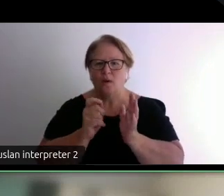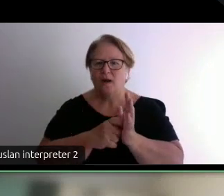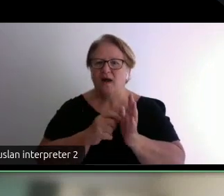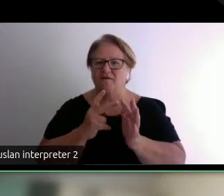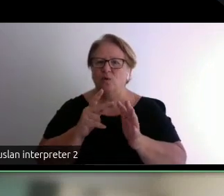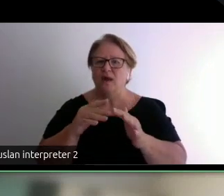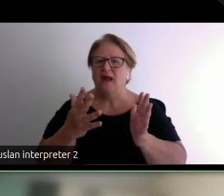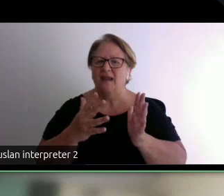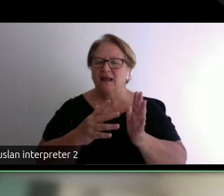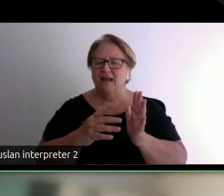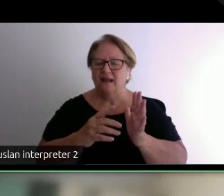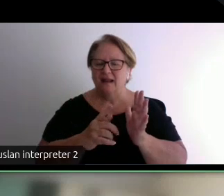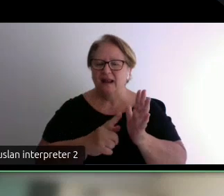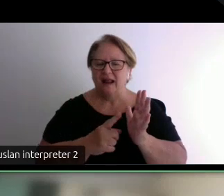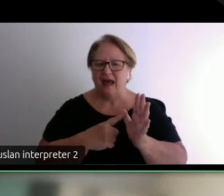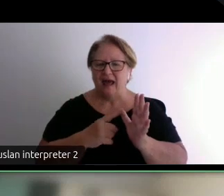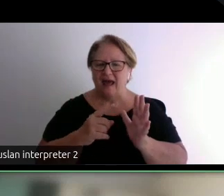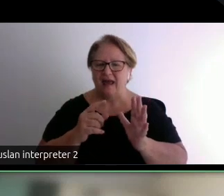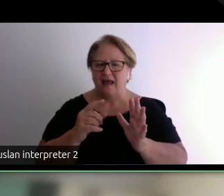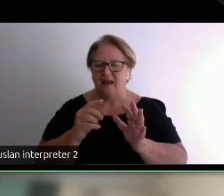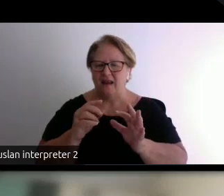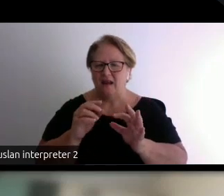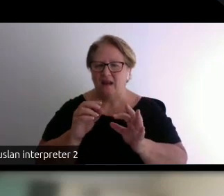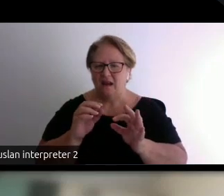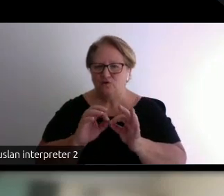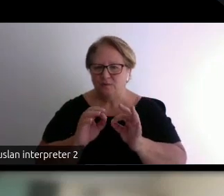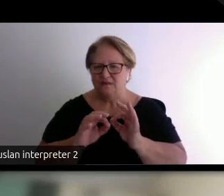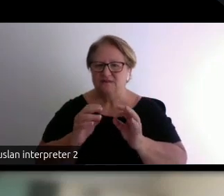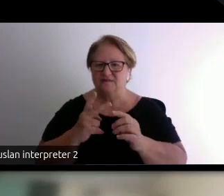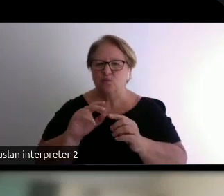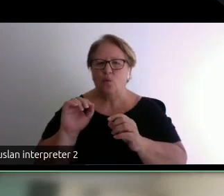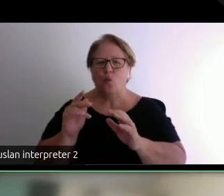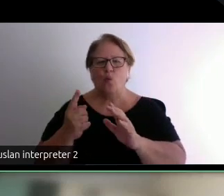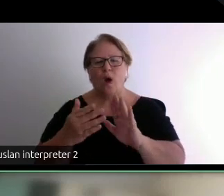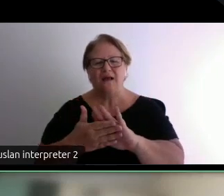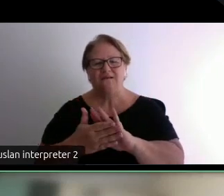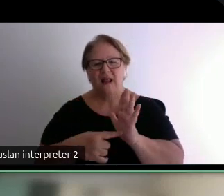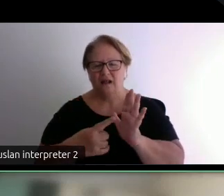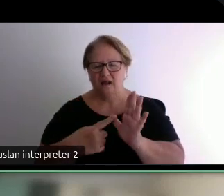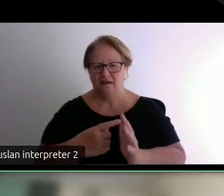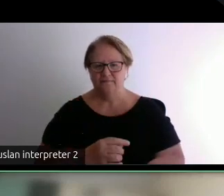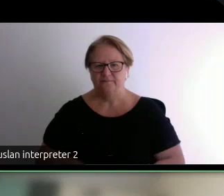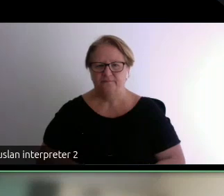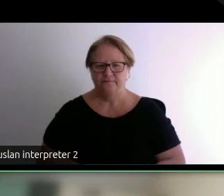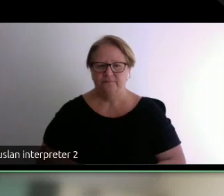legally aided parties and for self-represented parties. Support people are available if they're